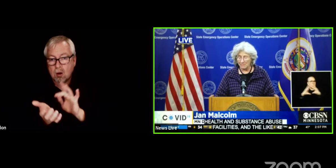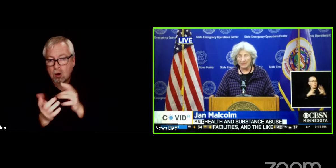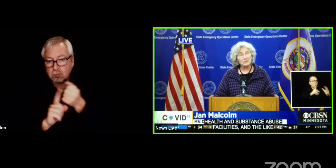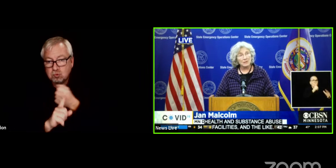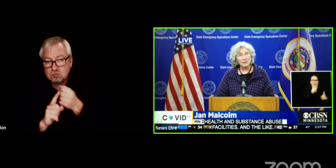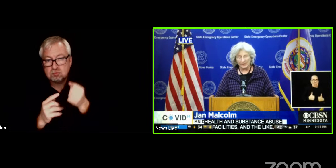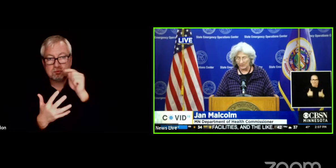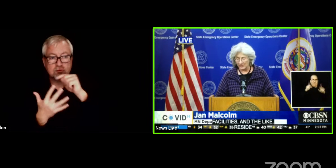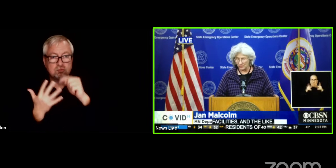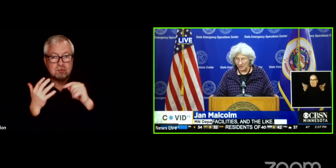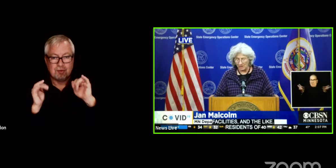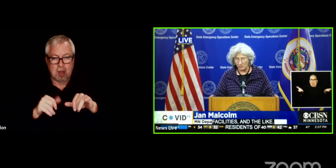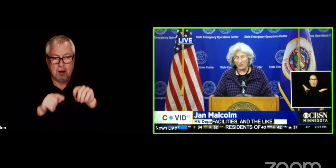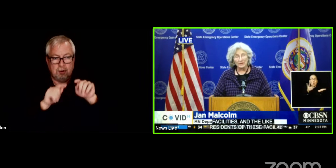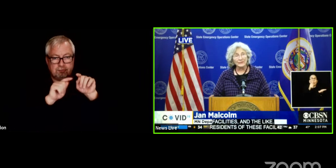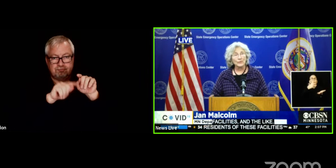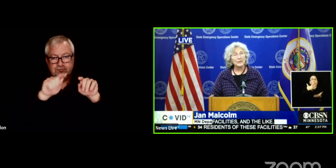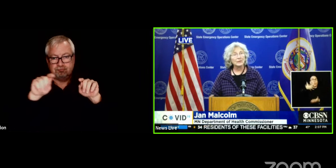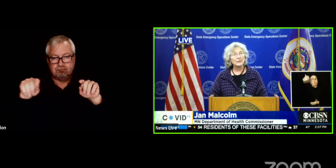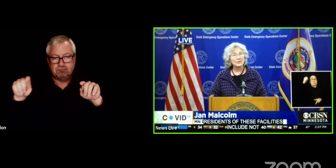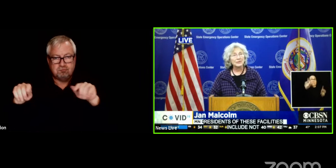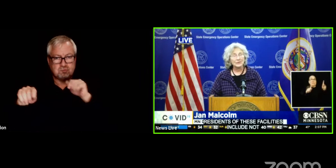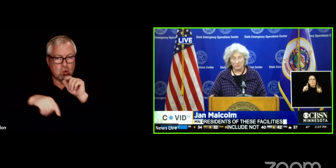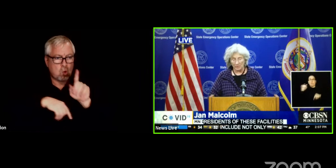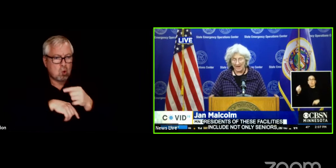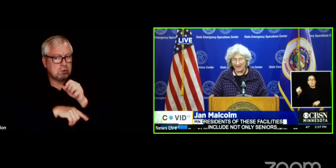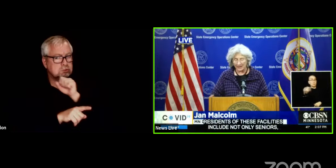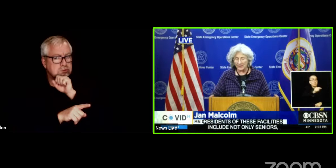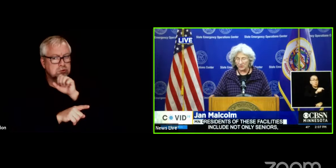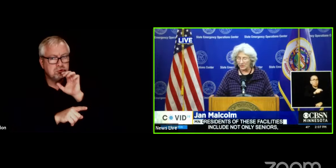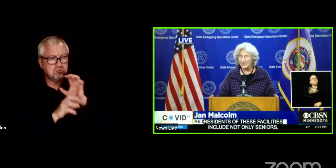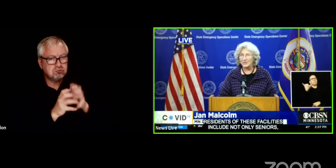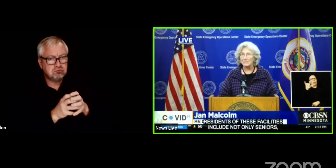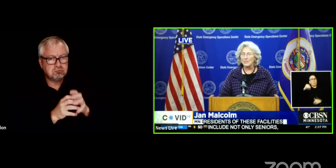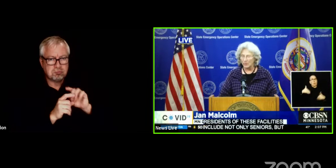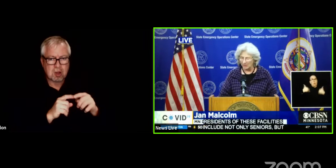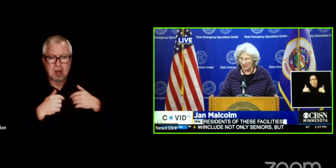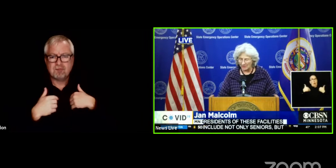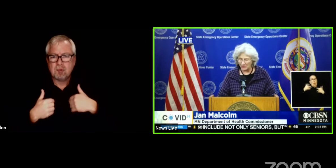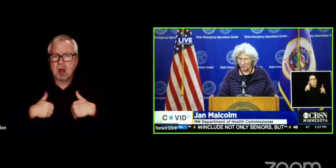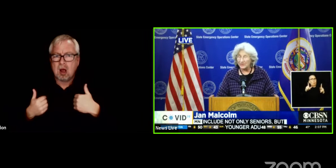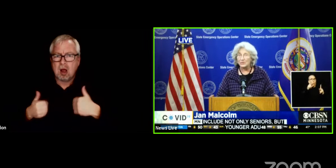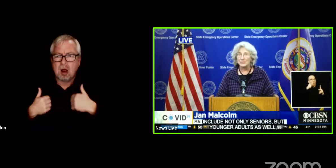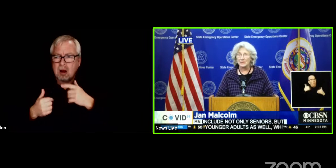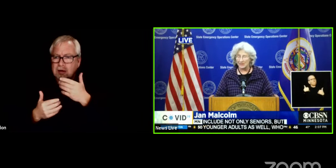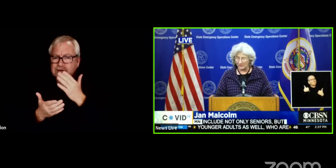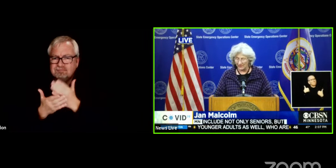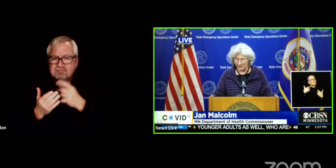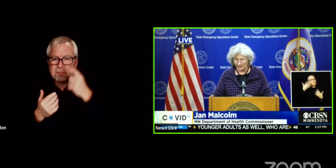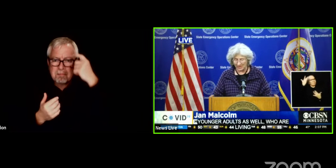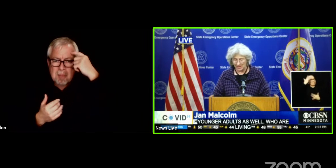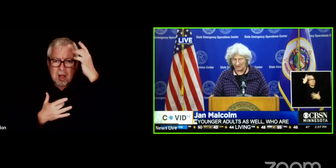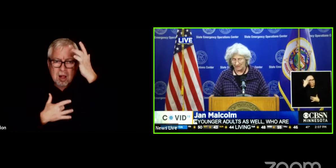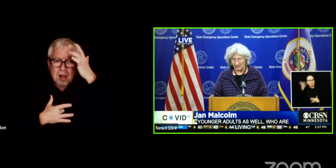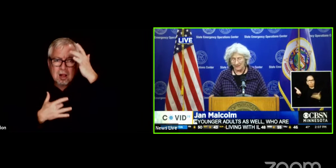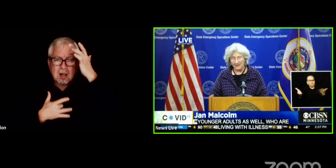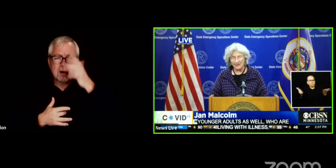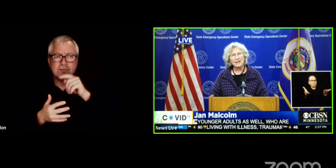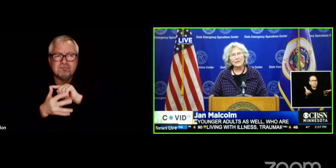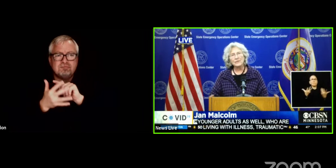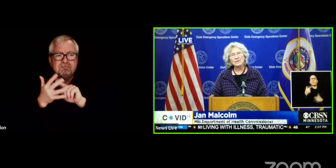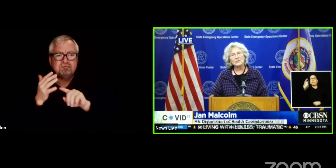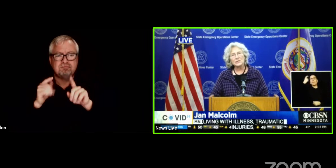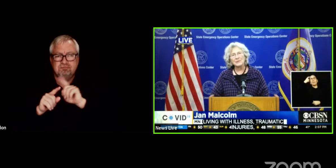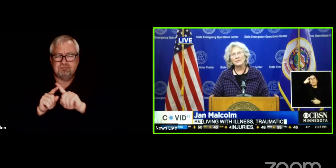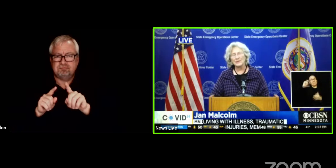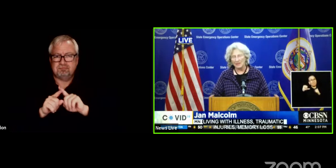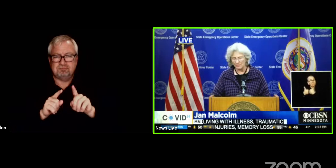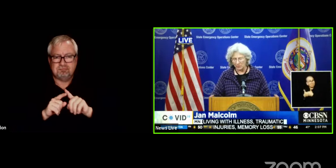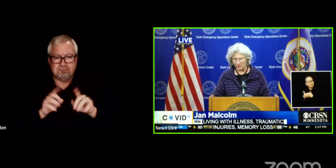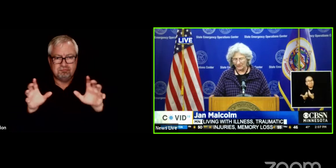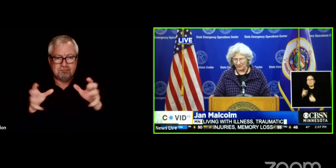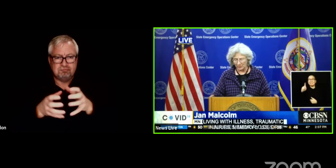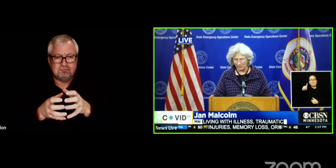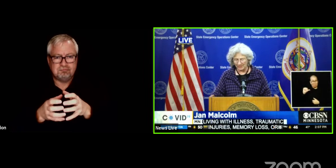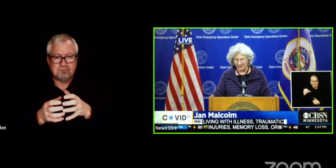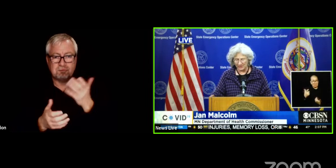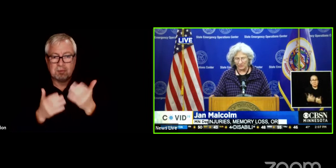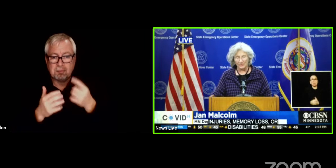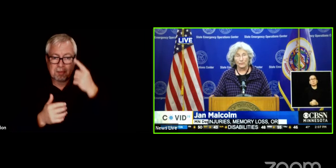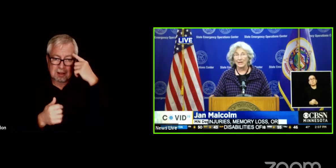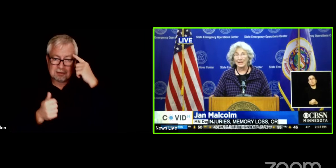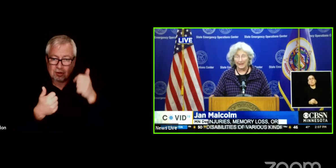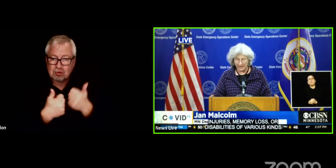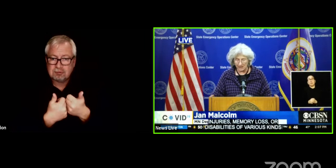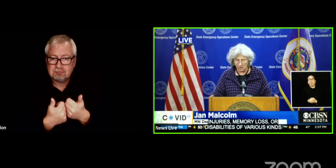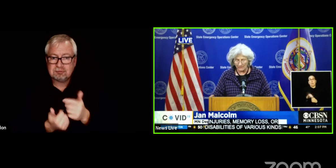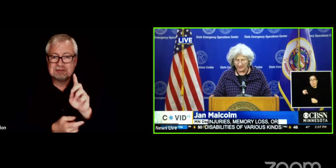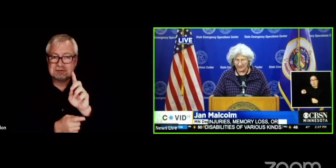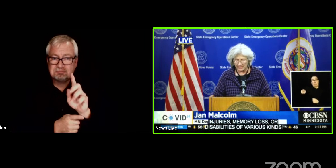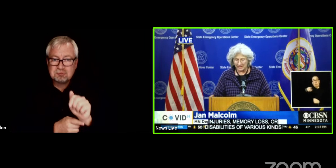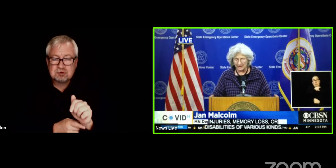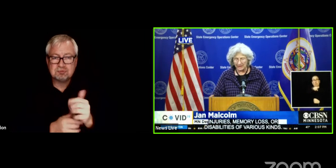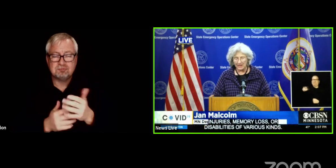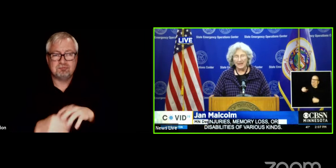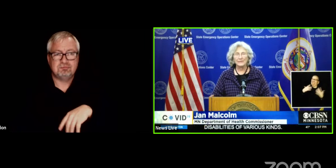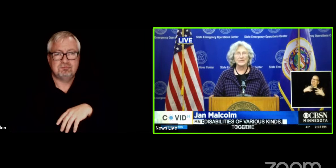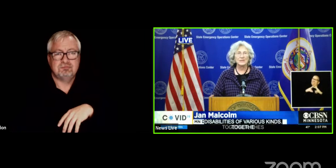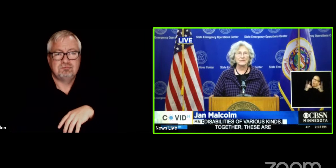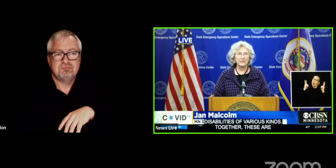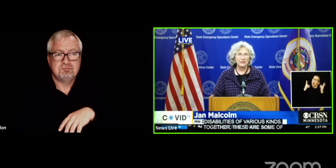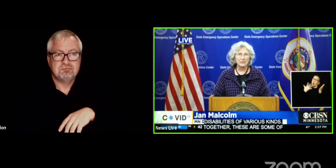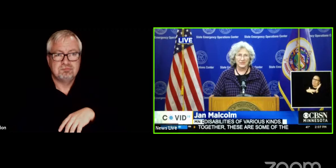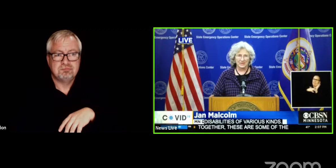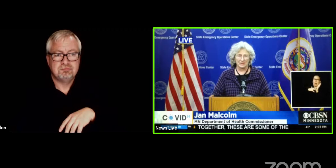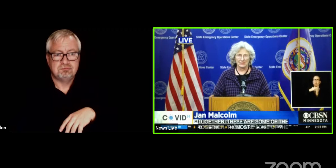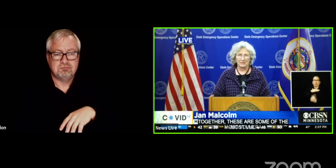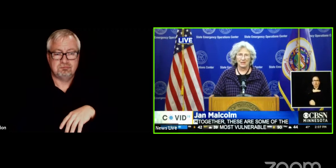BUT YOUNGER ADULTS, AS WELL, WITH BRAIN INJURY AS. AND SOME OF THEM HAVE SEVERE DISEASE